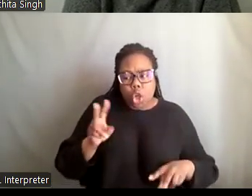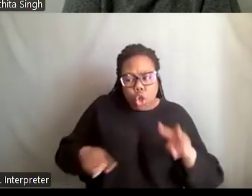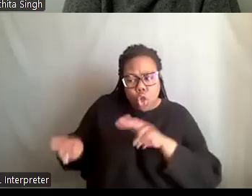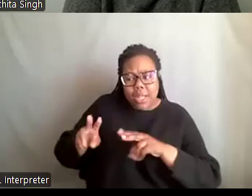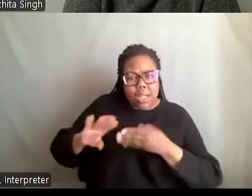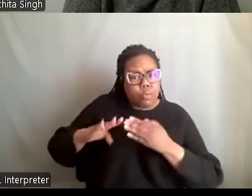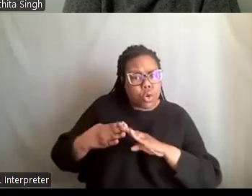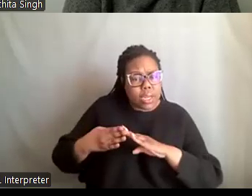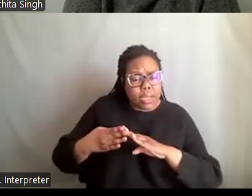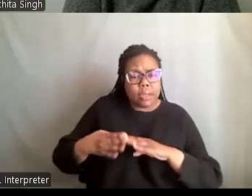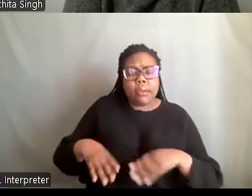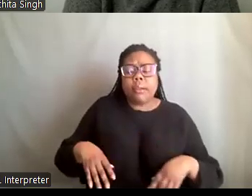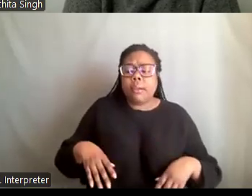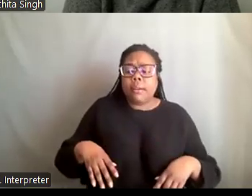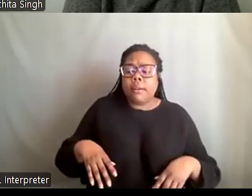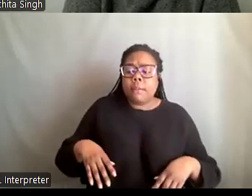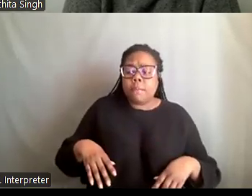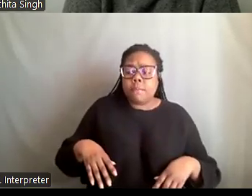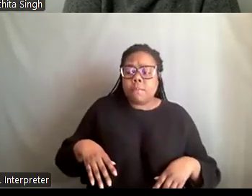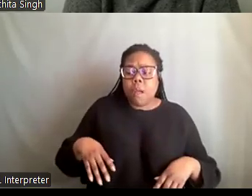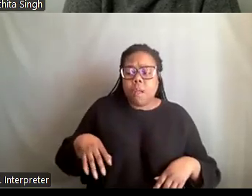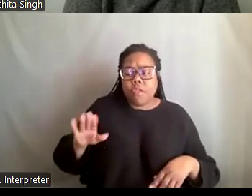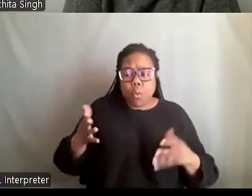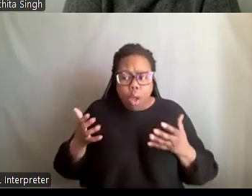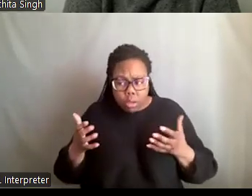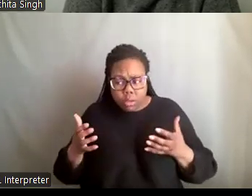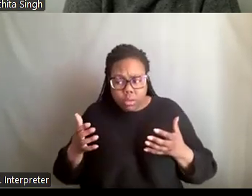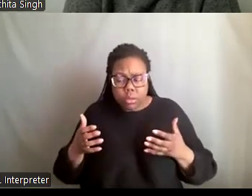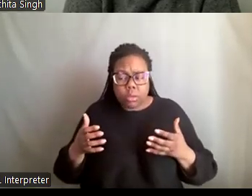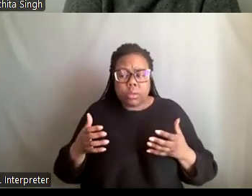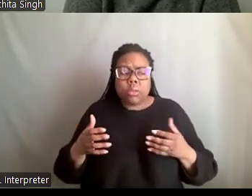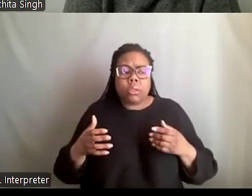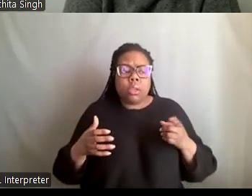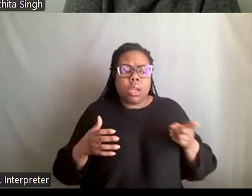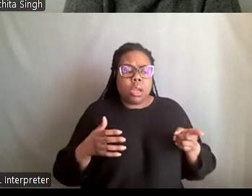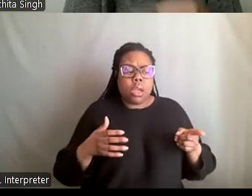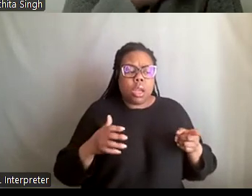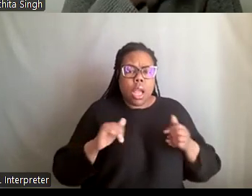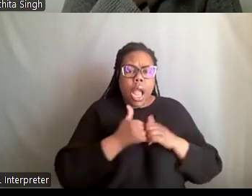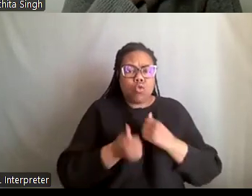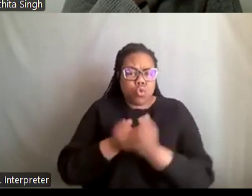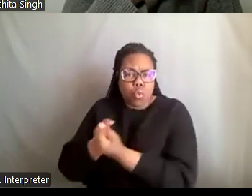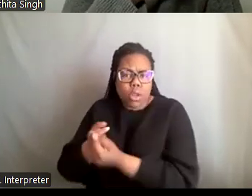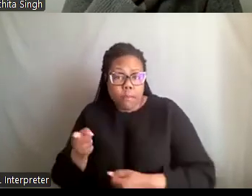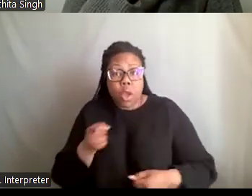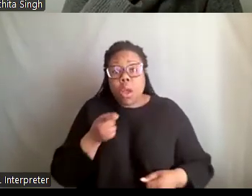work on and organize on what that community wants you to organize on.